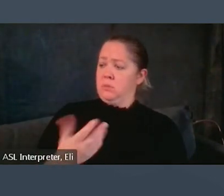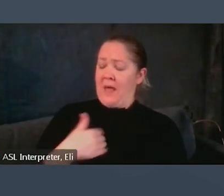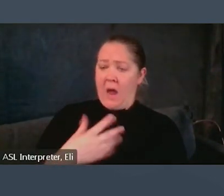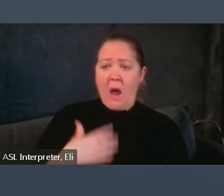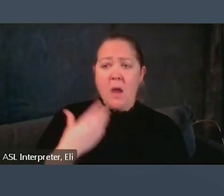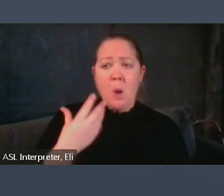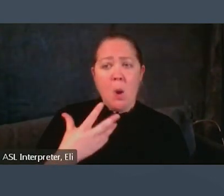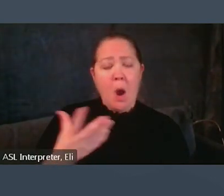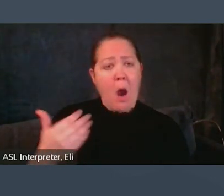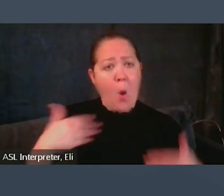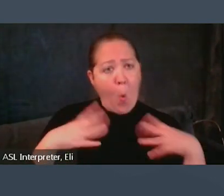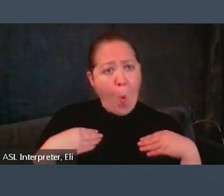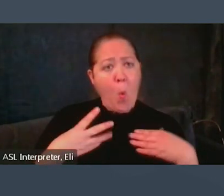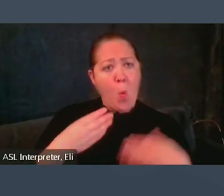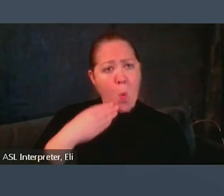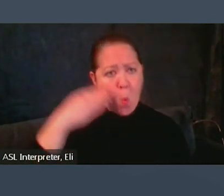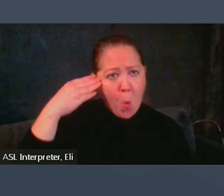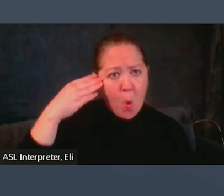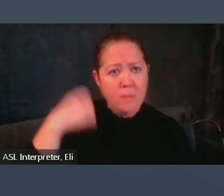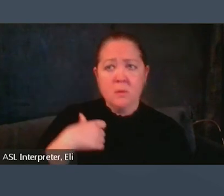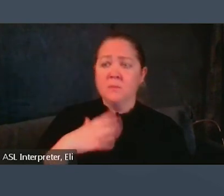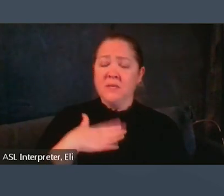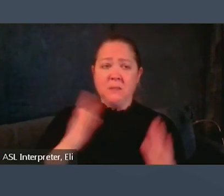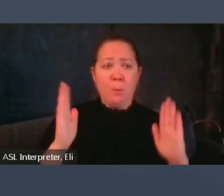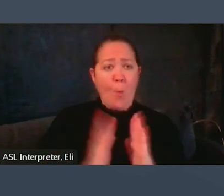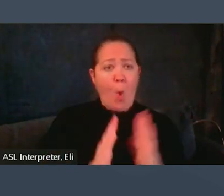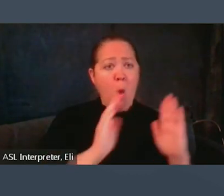a small community where I live for many years,